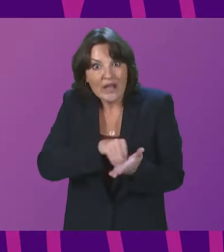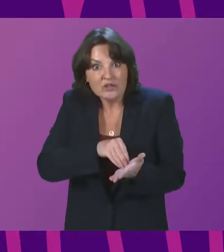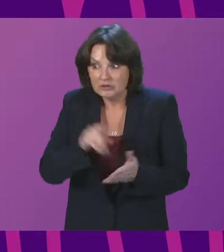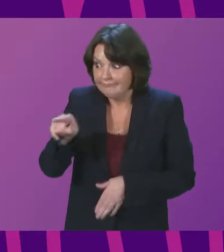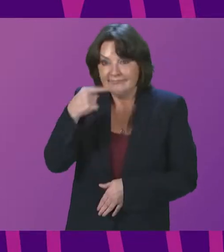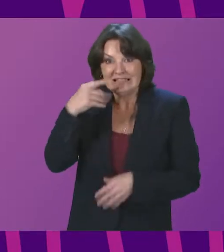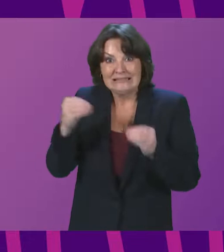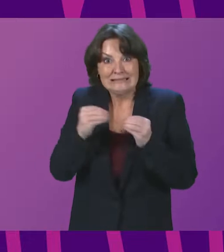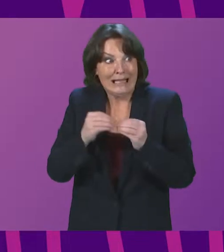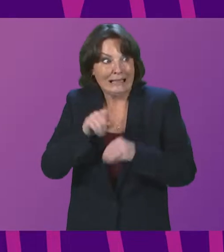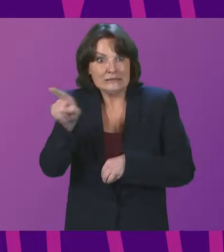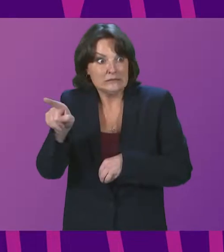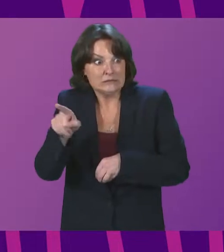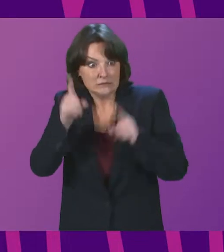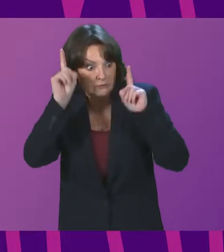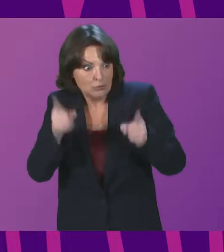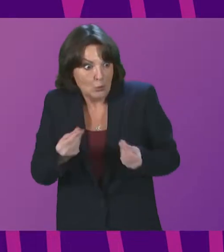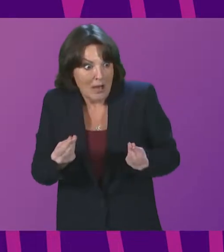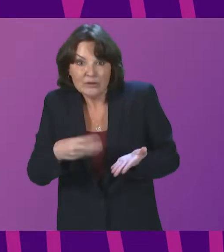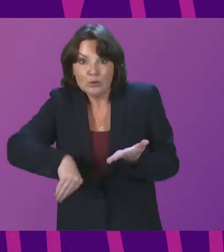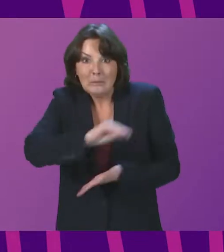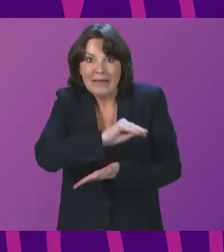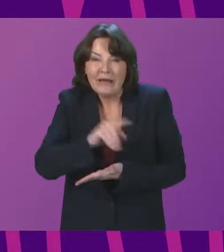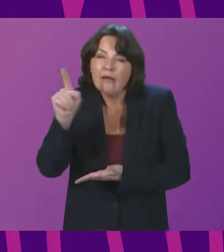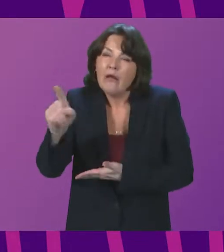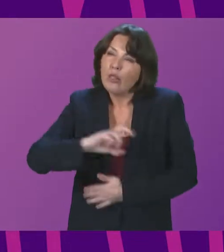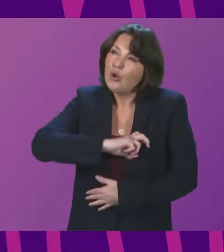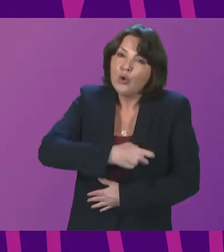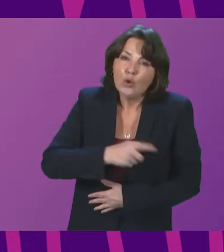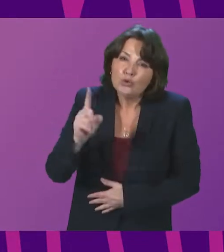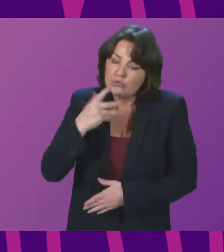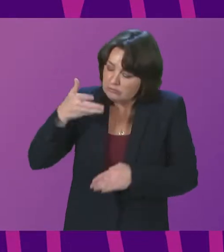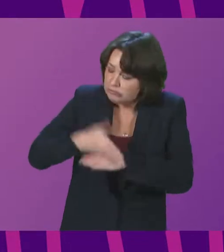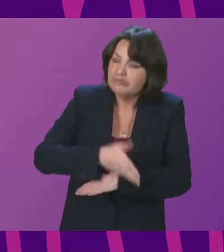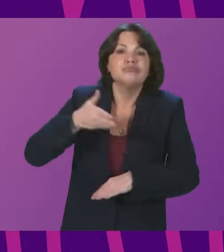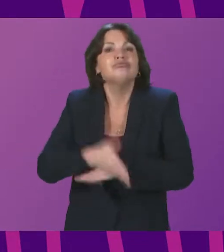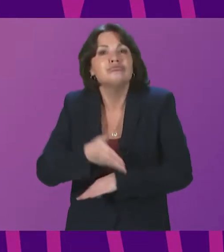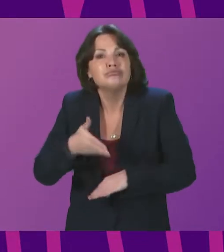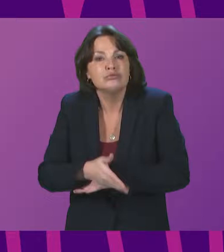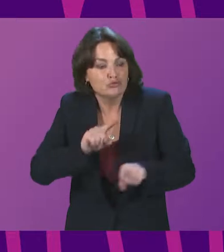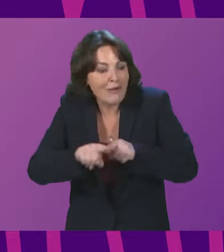The Bakers, Food and Allied Workers Union is working tirelessly to support its members and some, thankfully, have found other work this week.